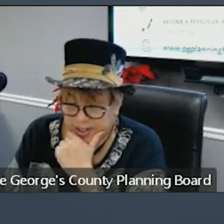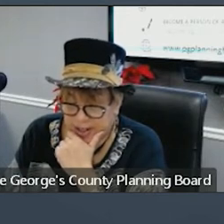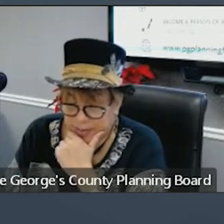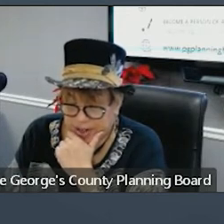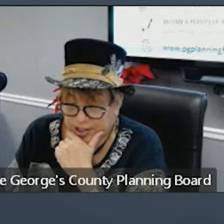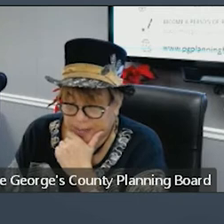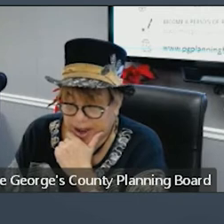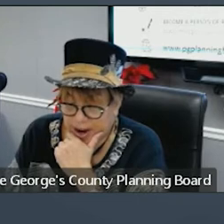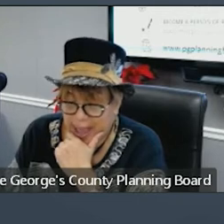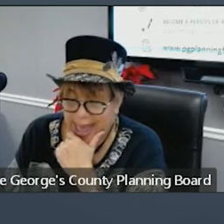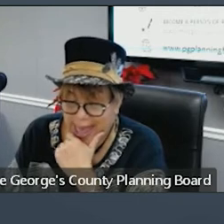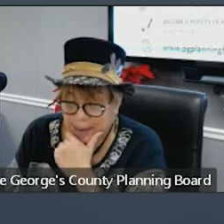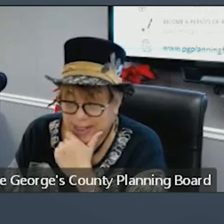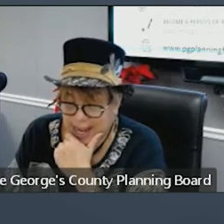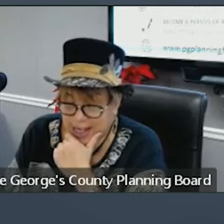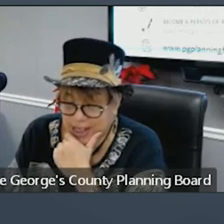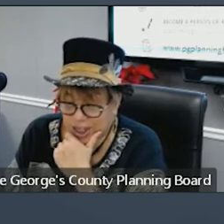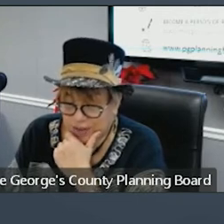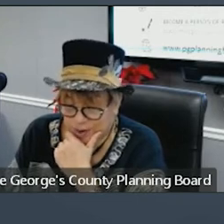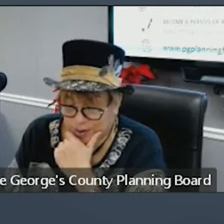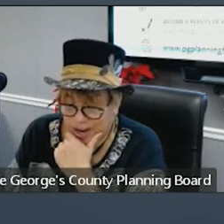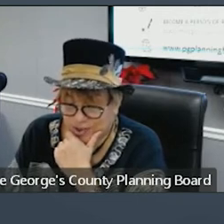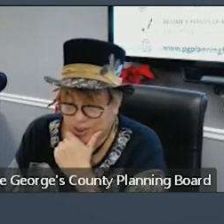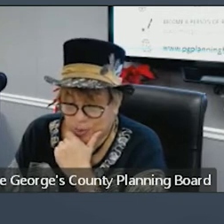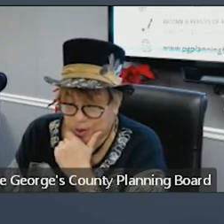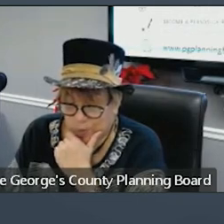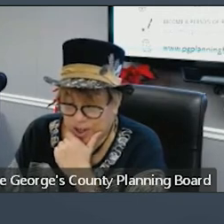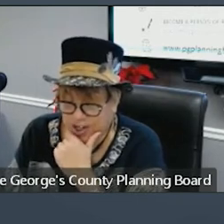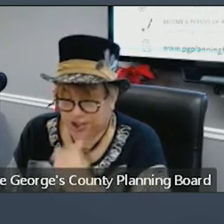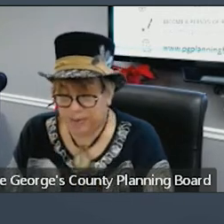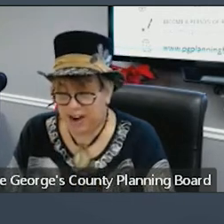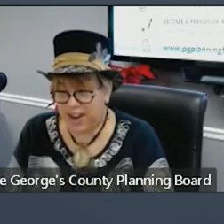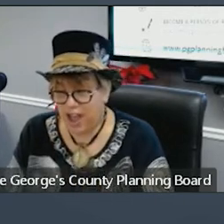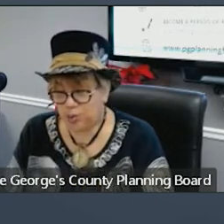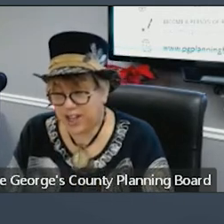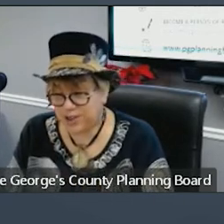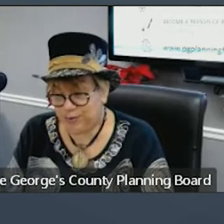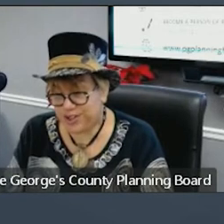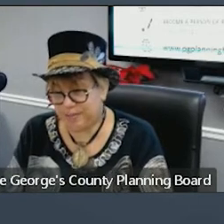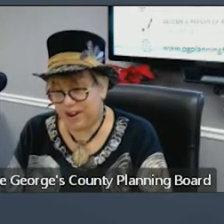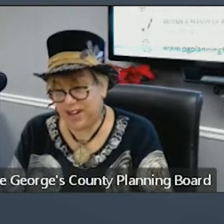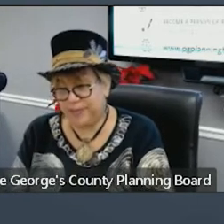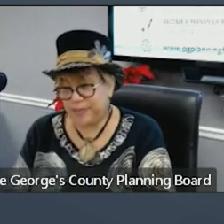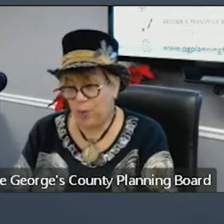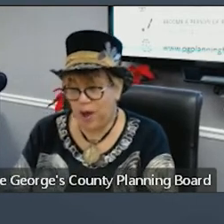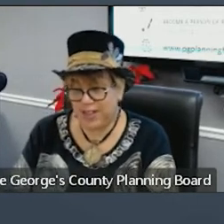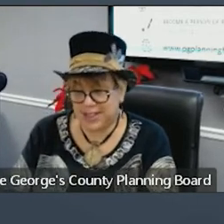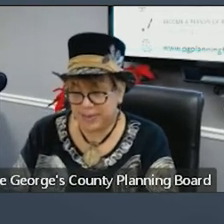of the British empire abdicated the throne after just under one year to marry twice divorced American Wallis Simpson.